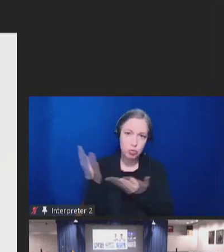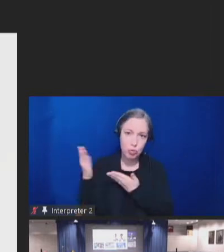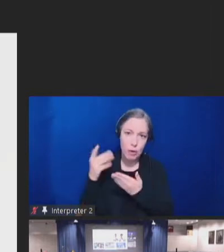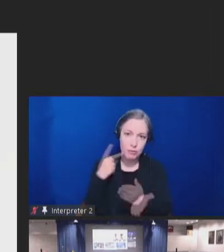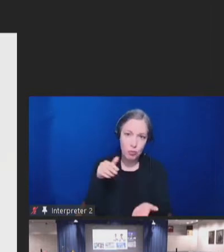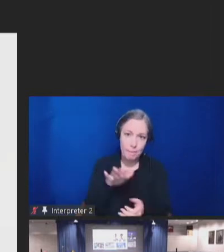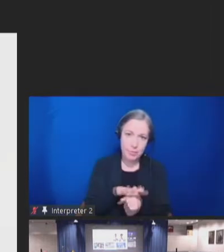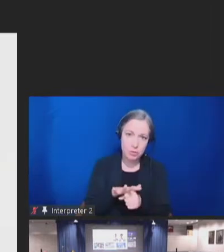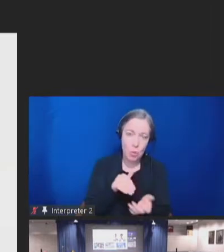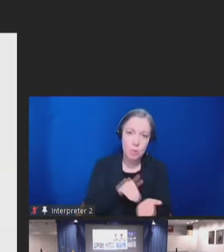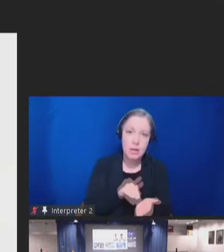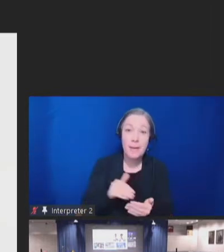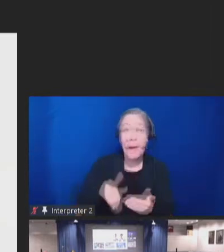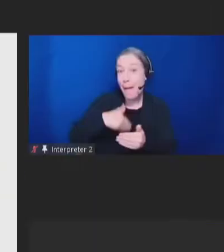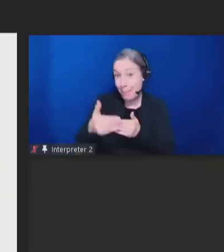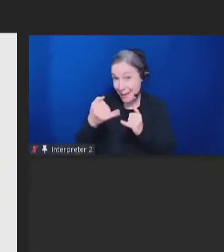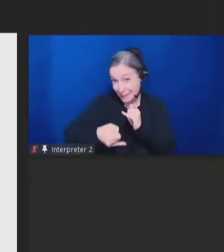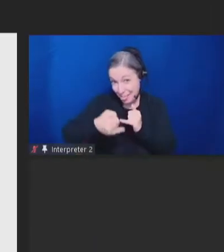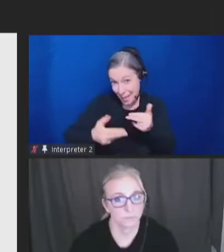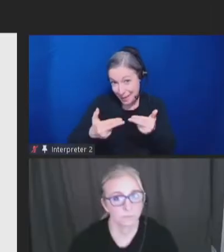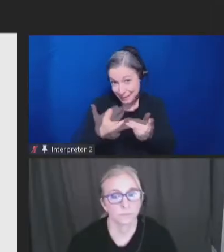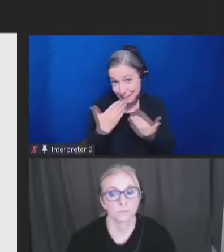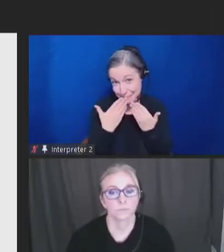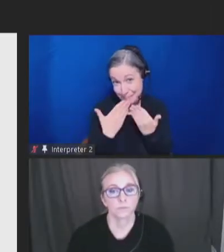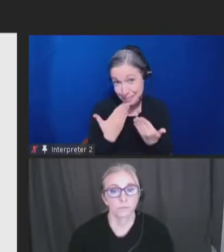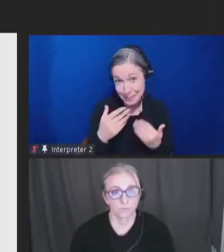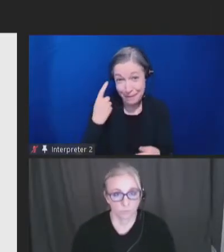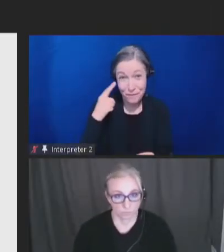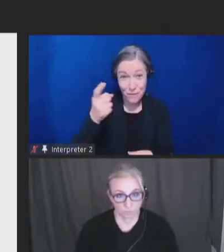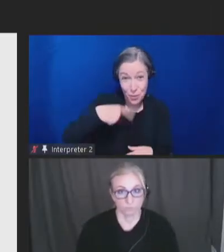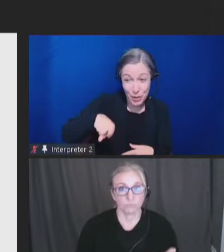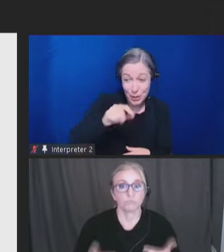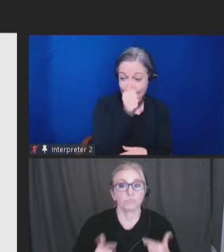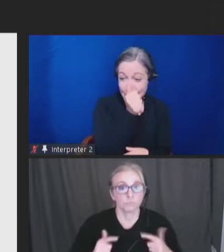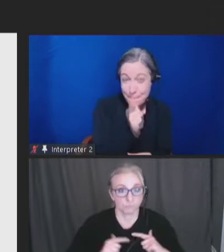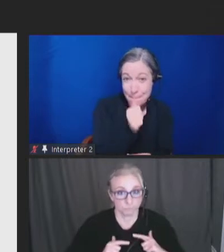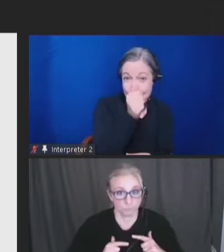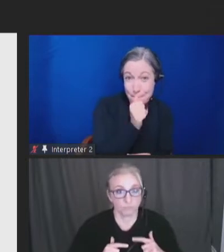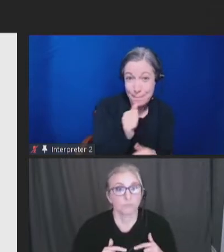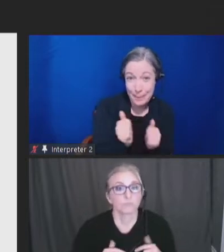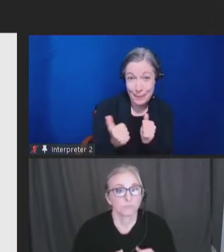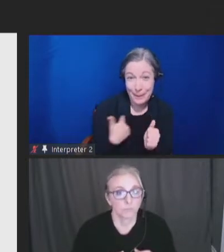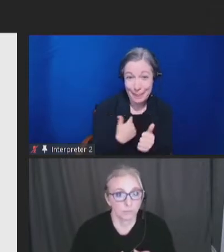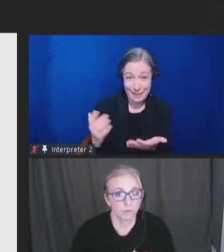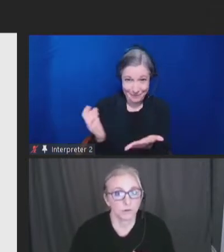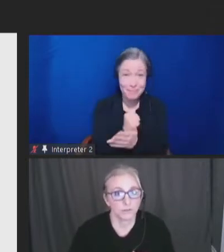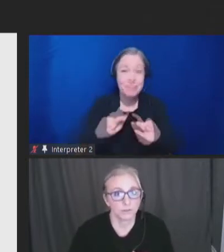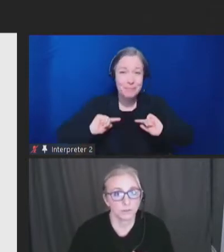Next and final slide. And I appreciate everyone bearing with me . So -- and, you know,